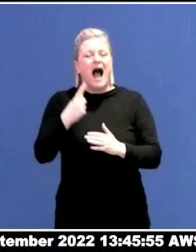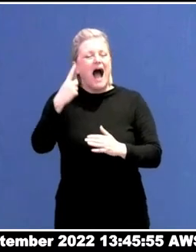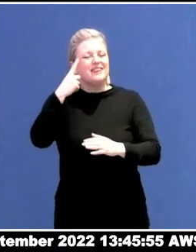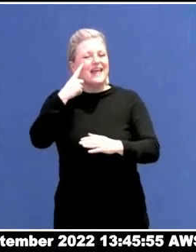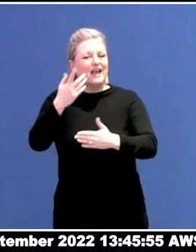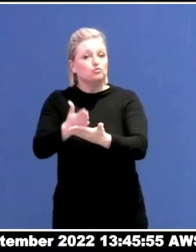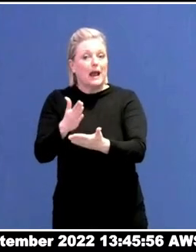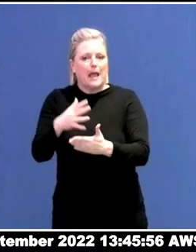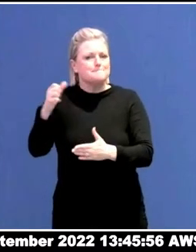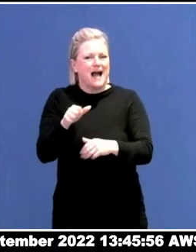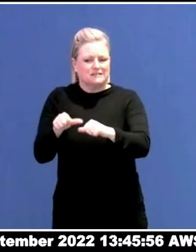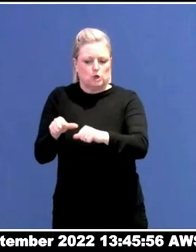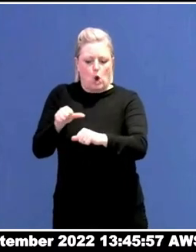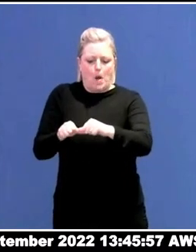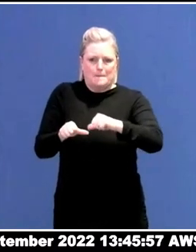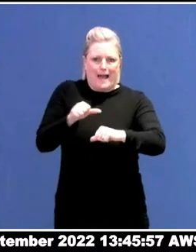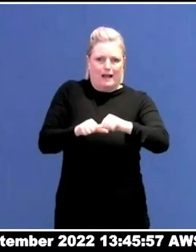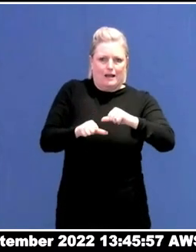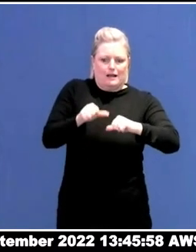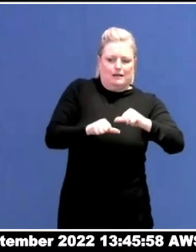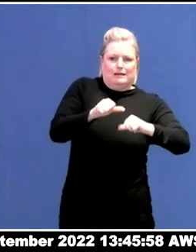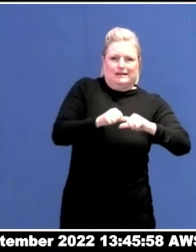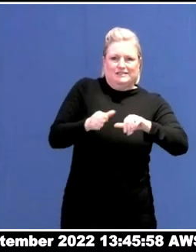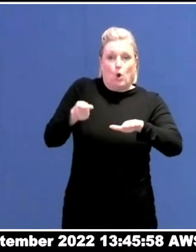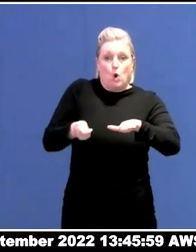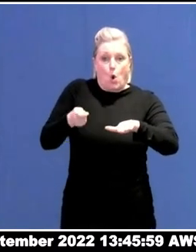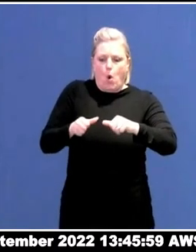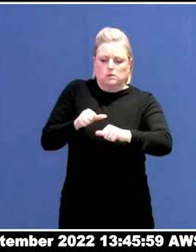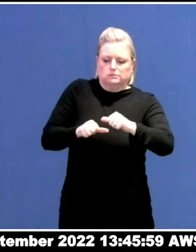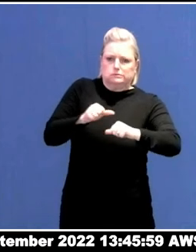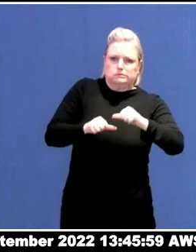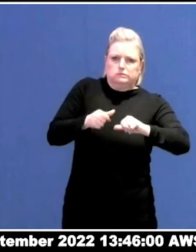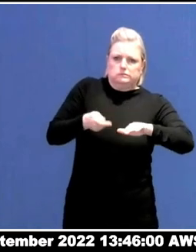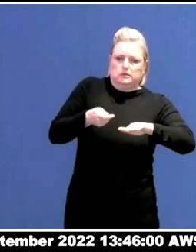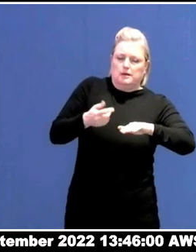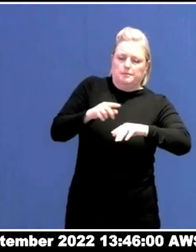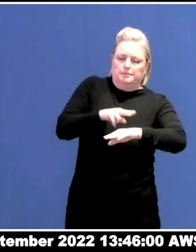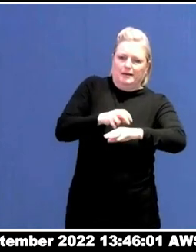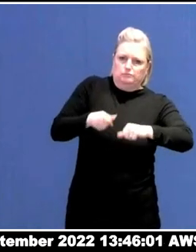that that assessment needs to be done within the community or directed by the courts.